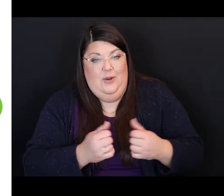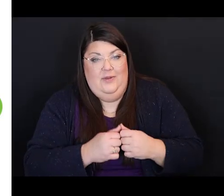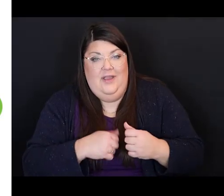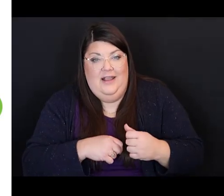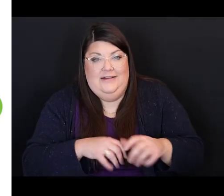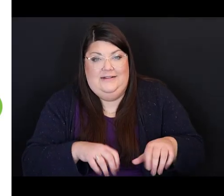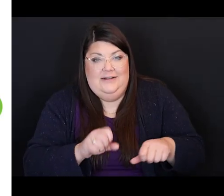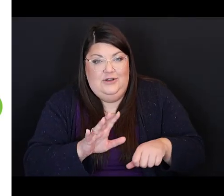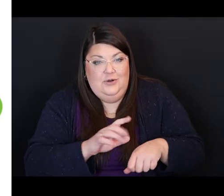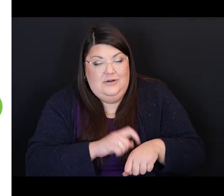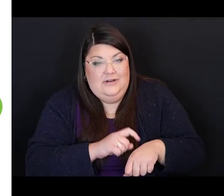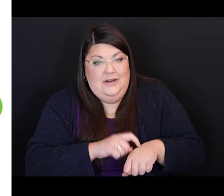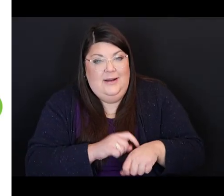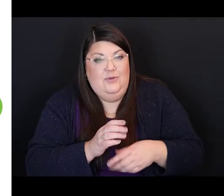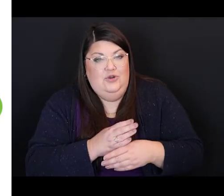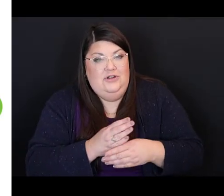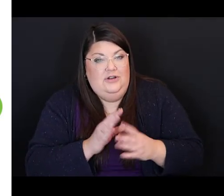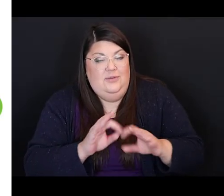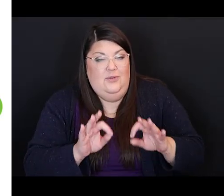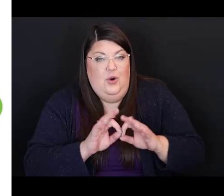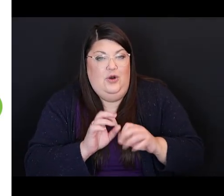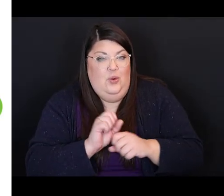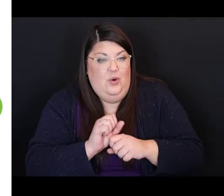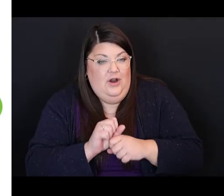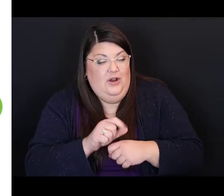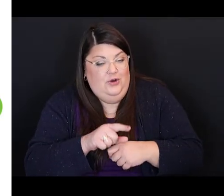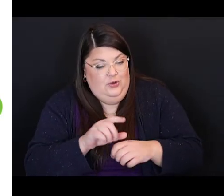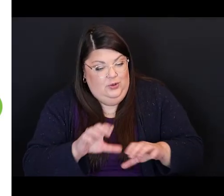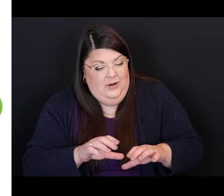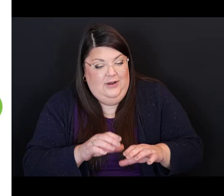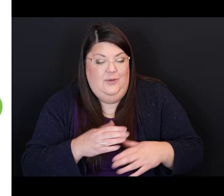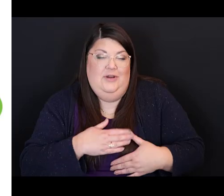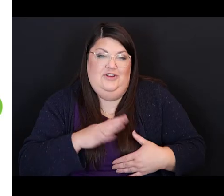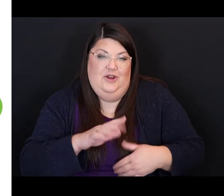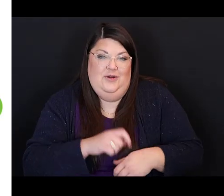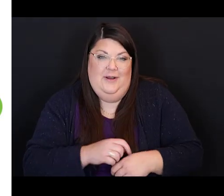to share with us the important work that CIT-VR is doing. We appreciate your time.